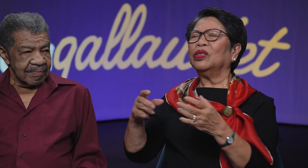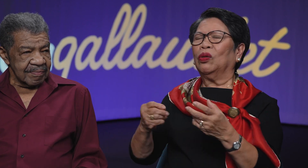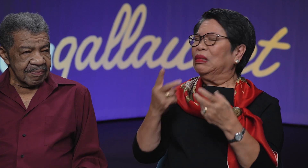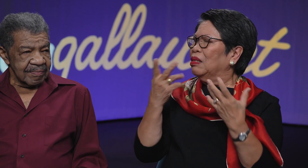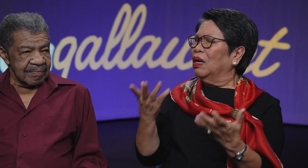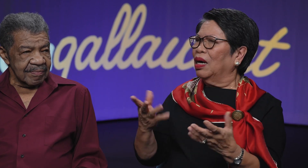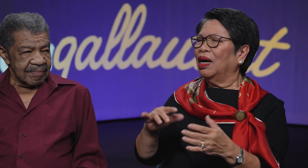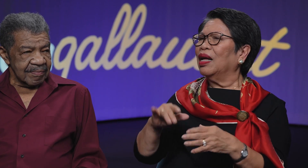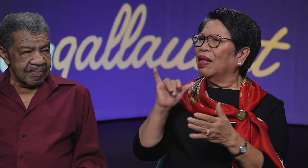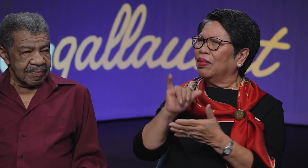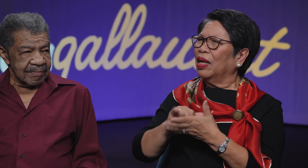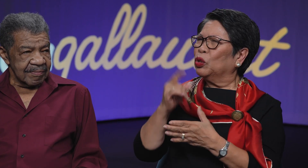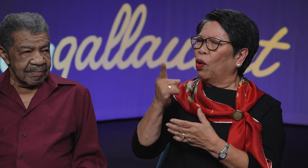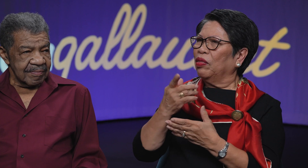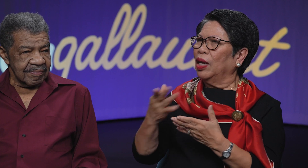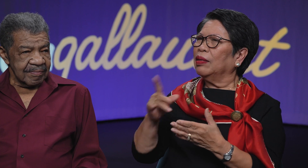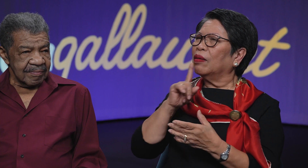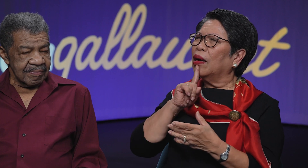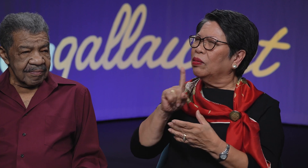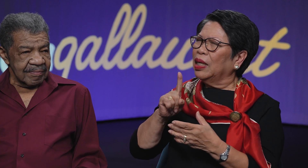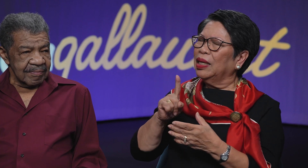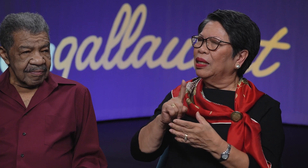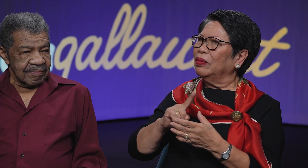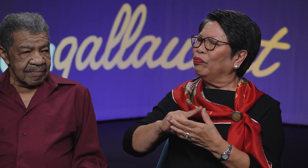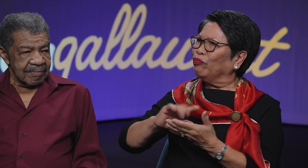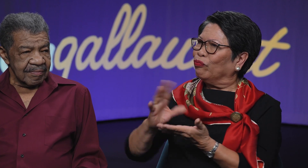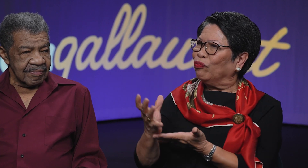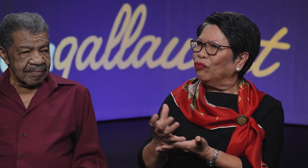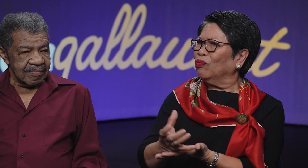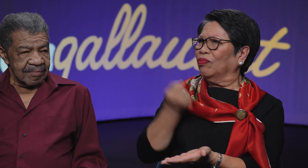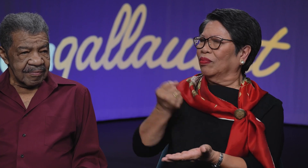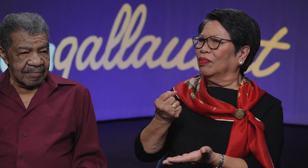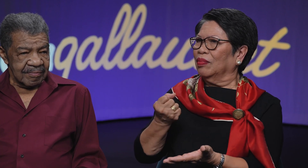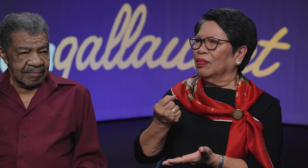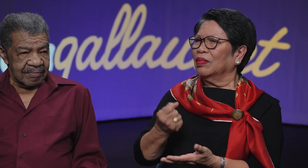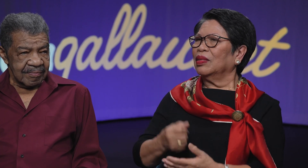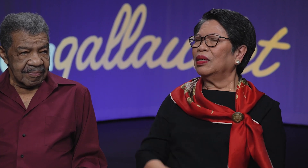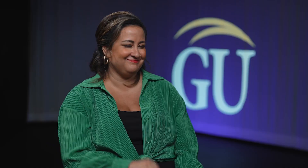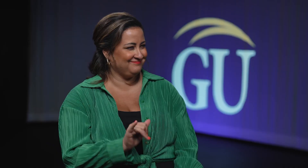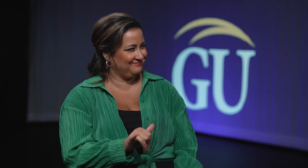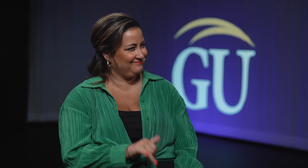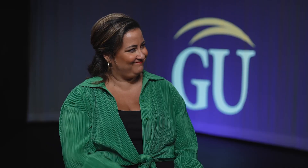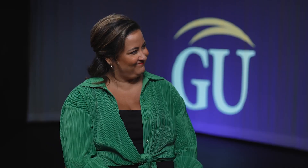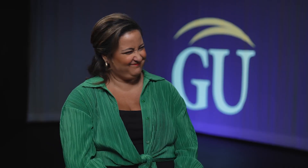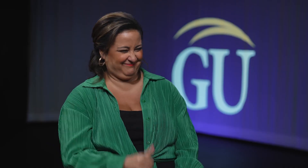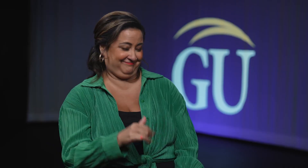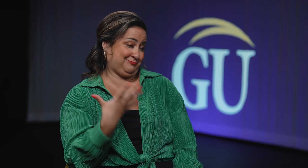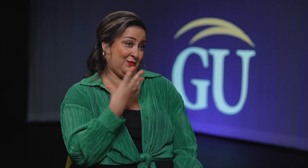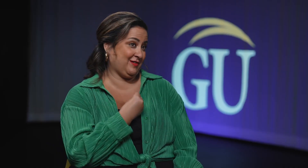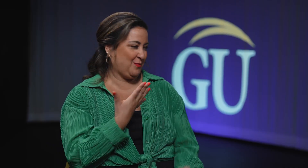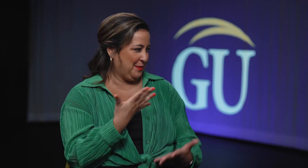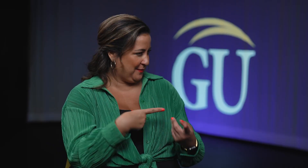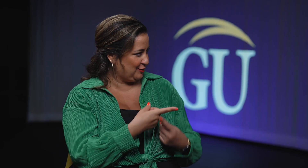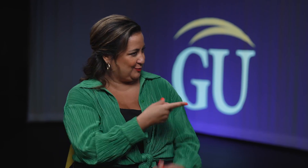That’s one thing that I really took away. Wow, that's beautiful. What about you?